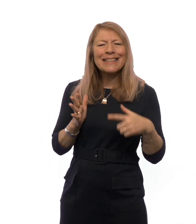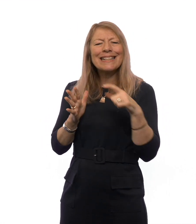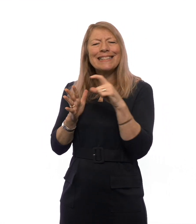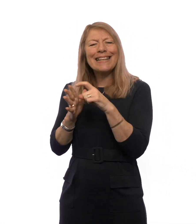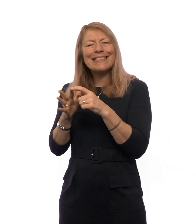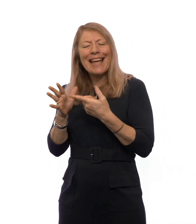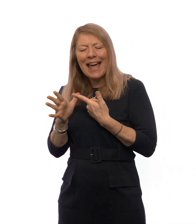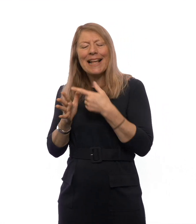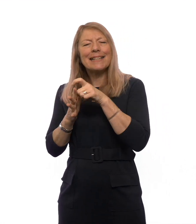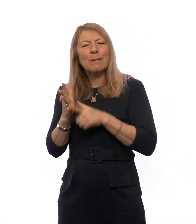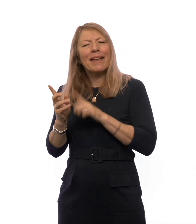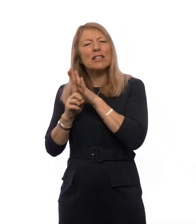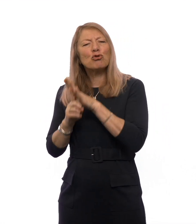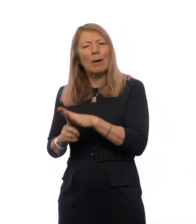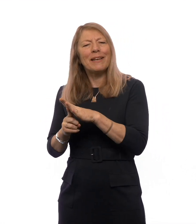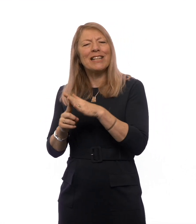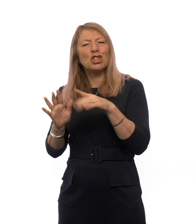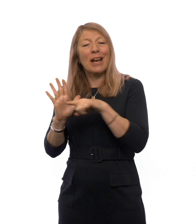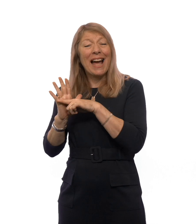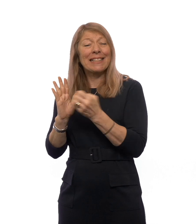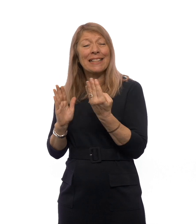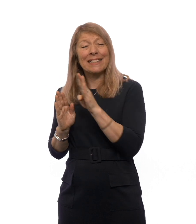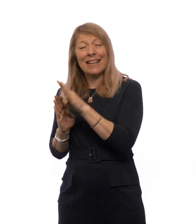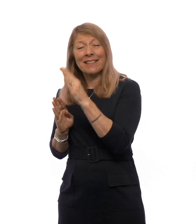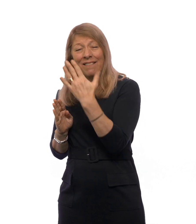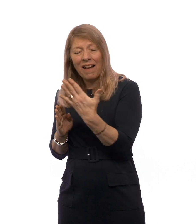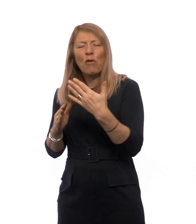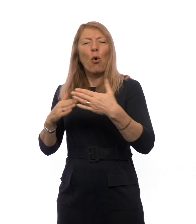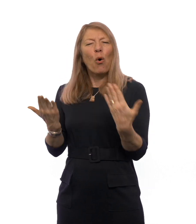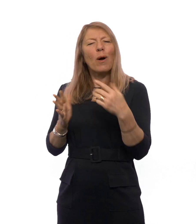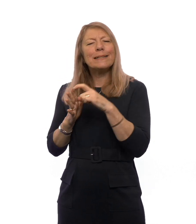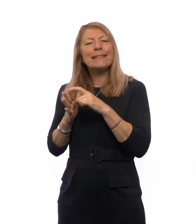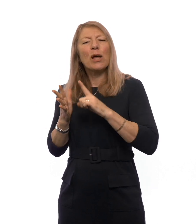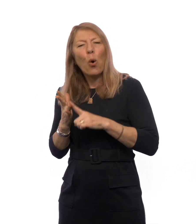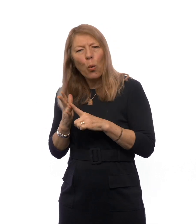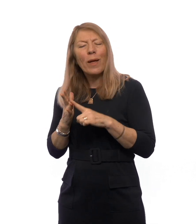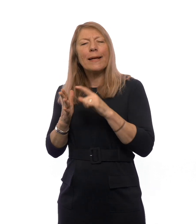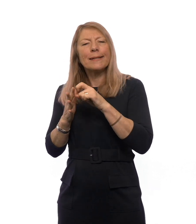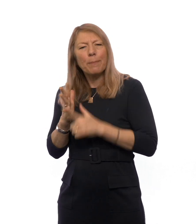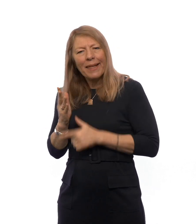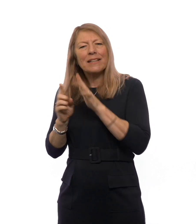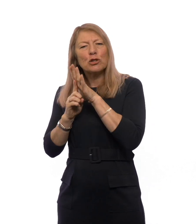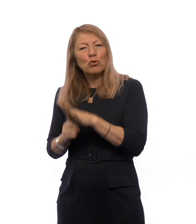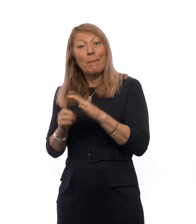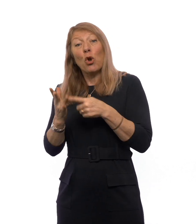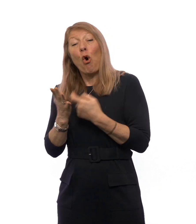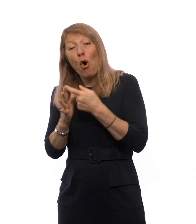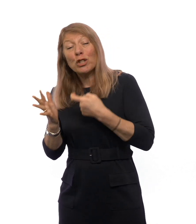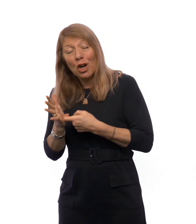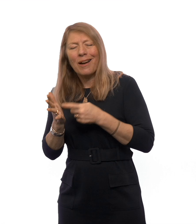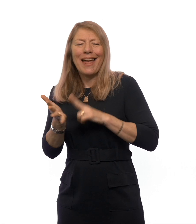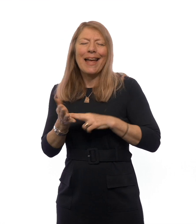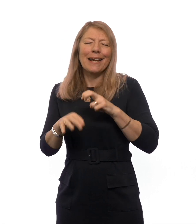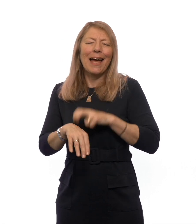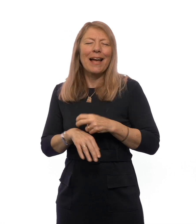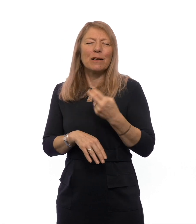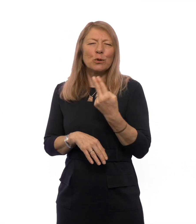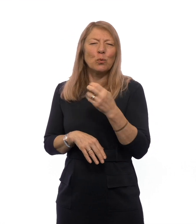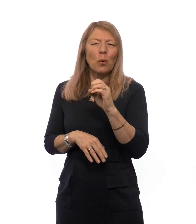Neither the Disability Discrimination Act 1995 nor the Disability Discrimination Order (NI) 2006